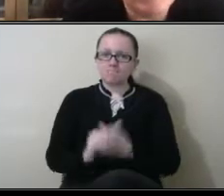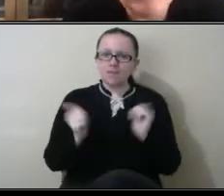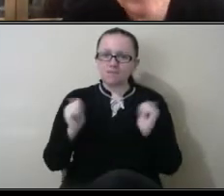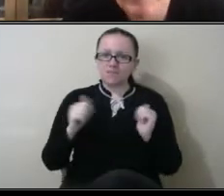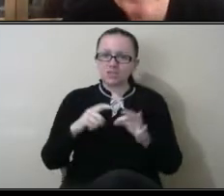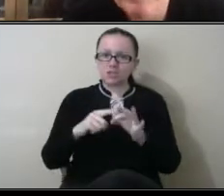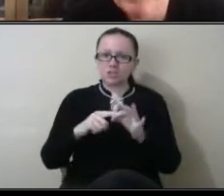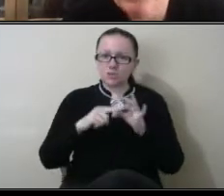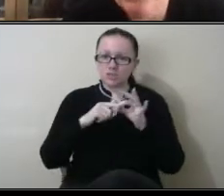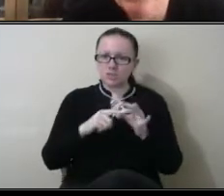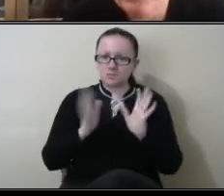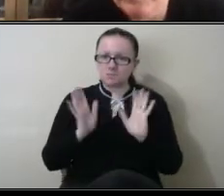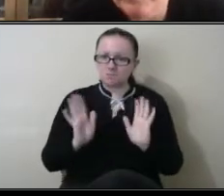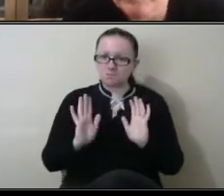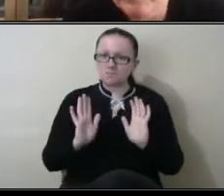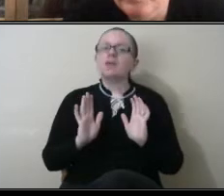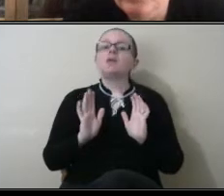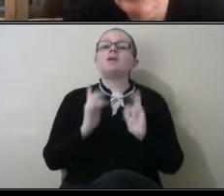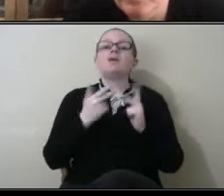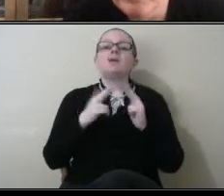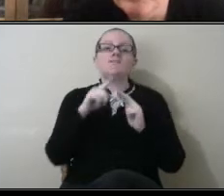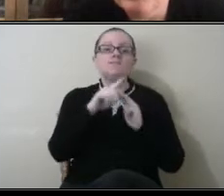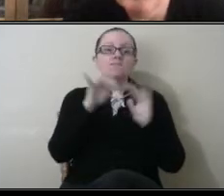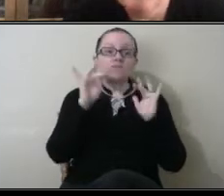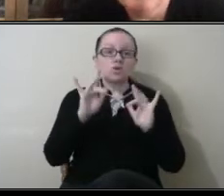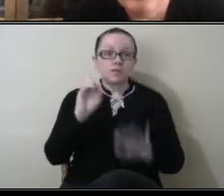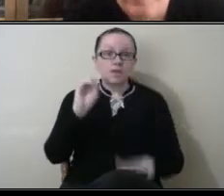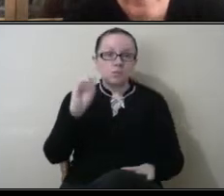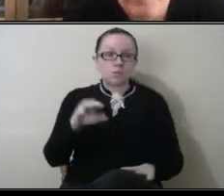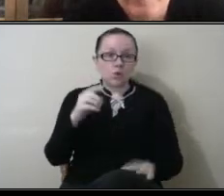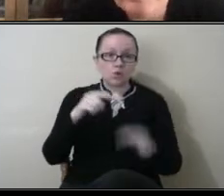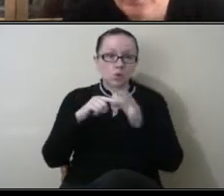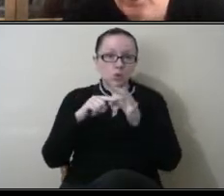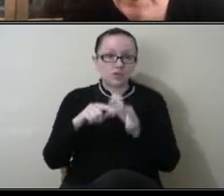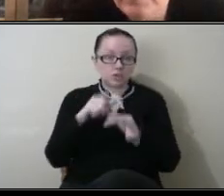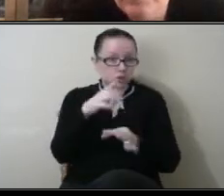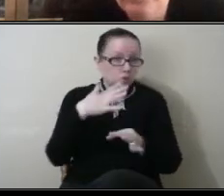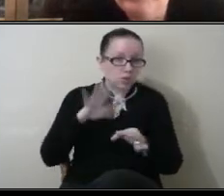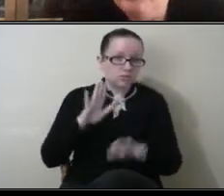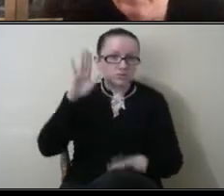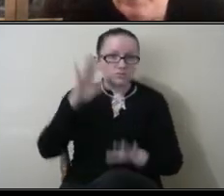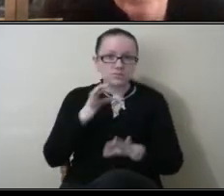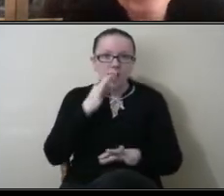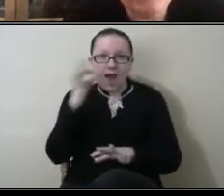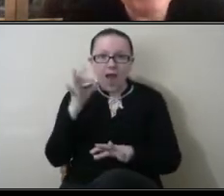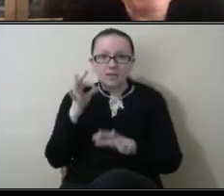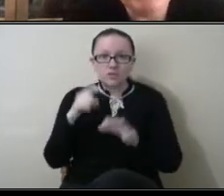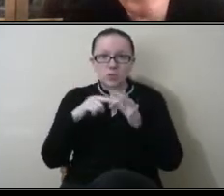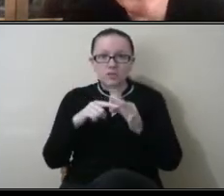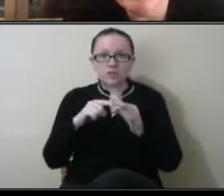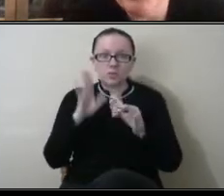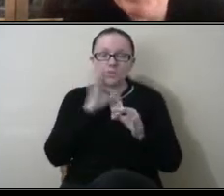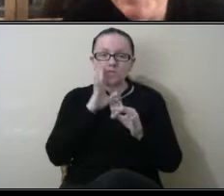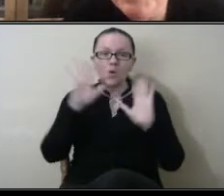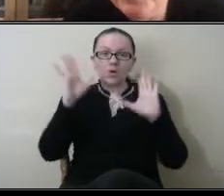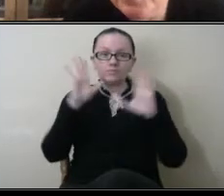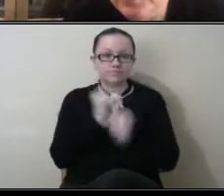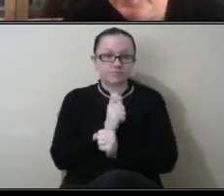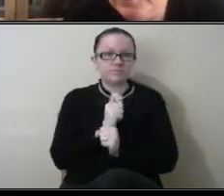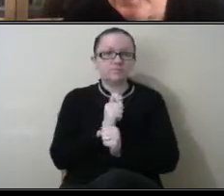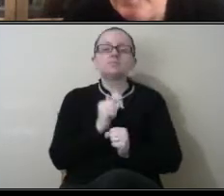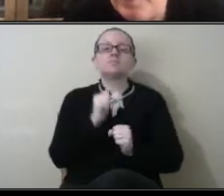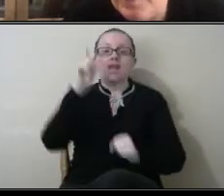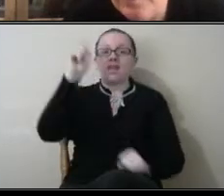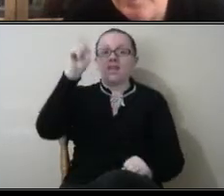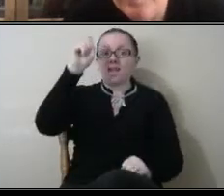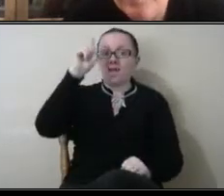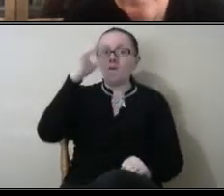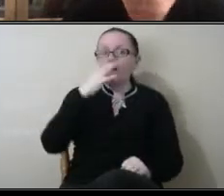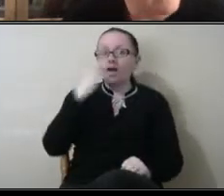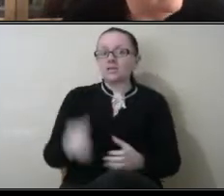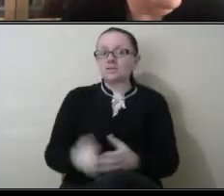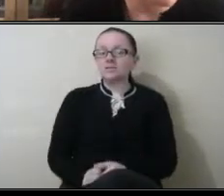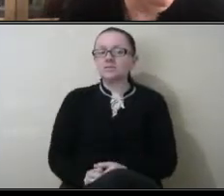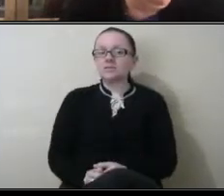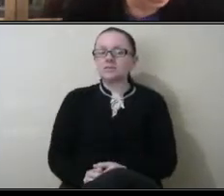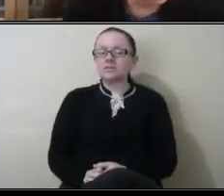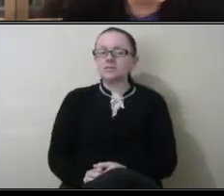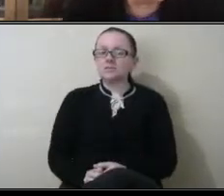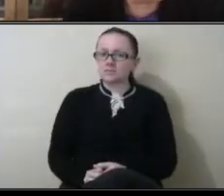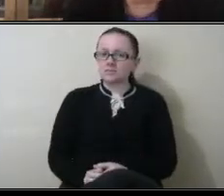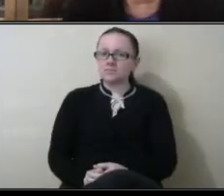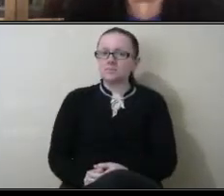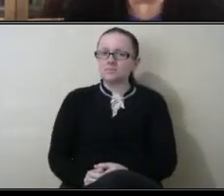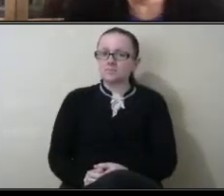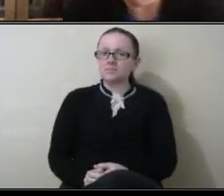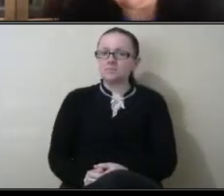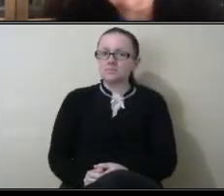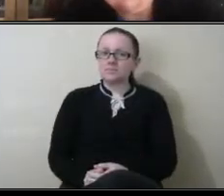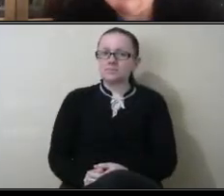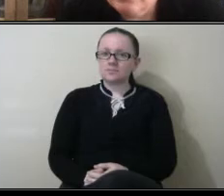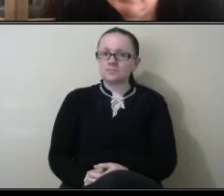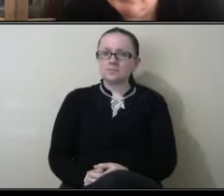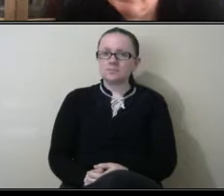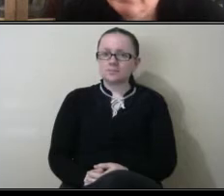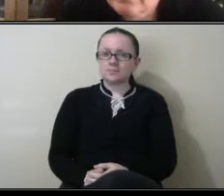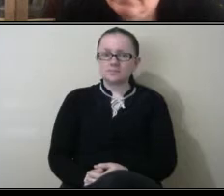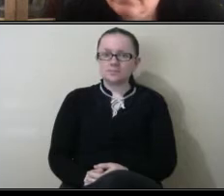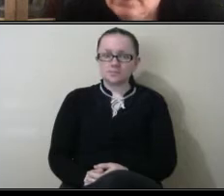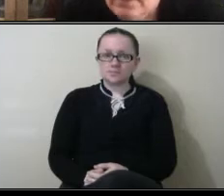had a chance to put one in and you would like to ask a question before we wrap up now's your moment